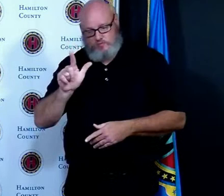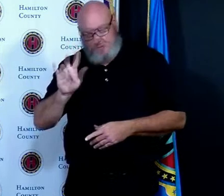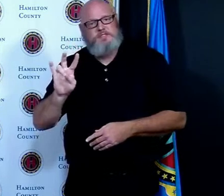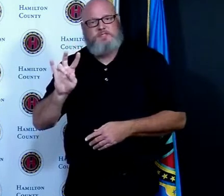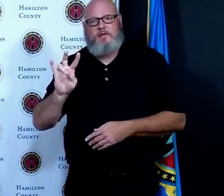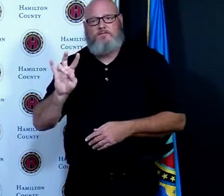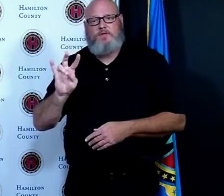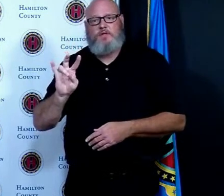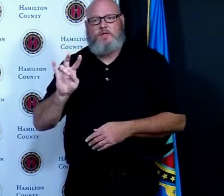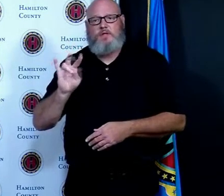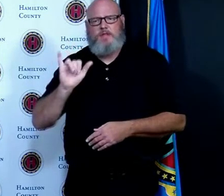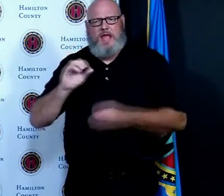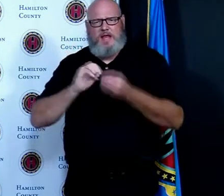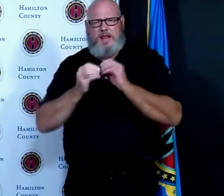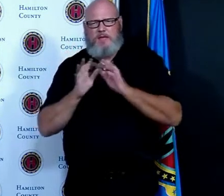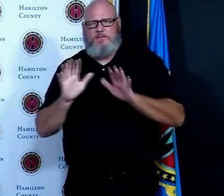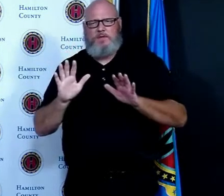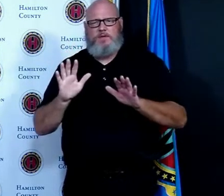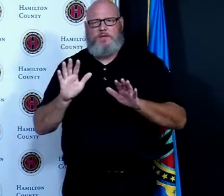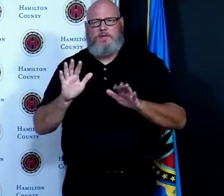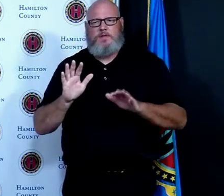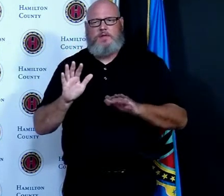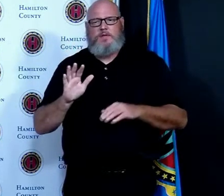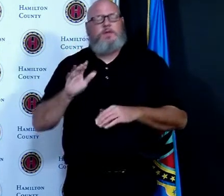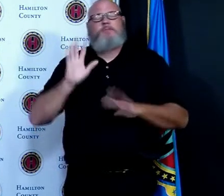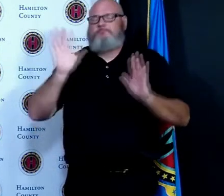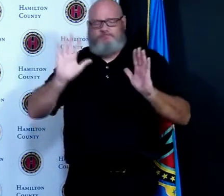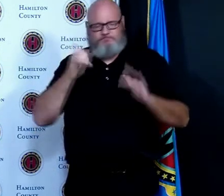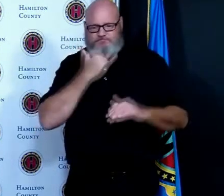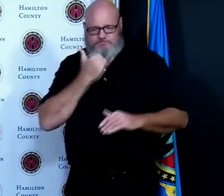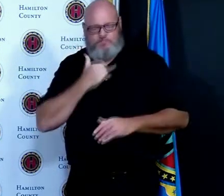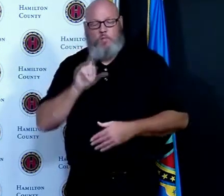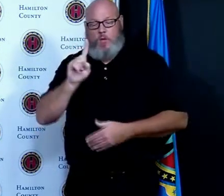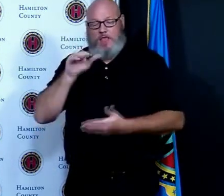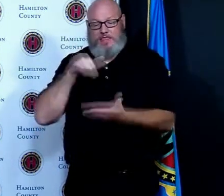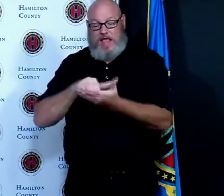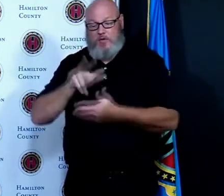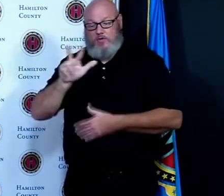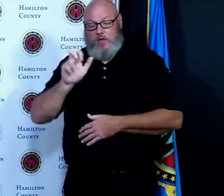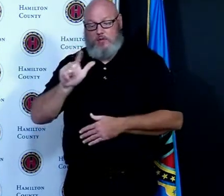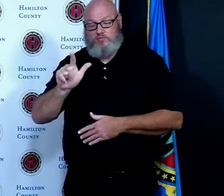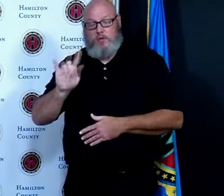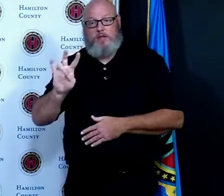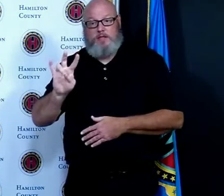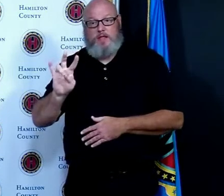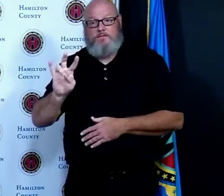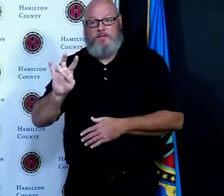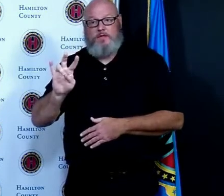how the you know the rise is exponential hospitalizations are starting to catch up